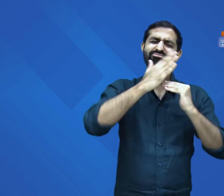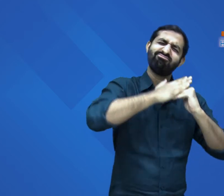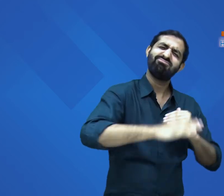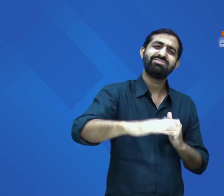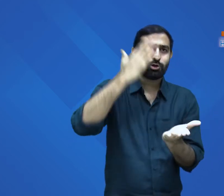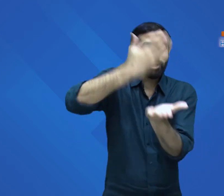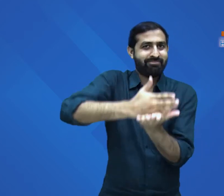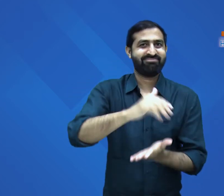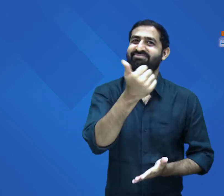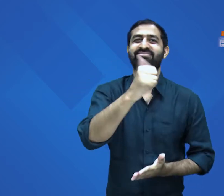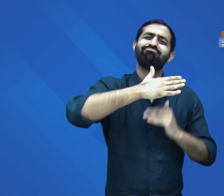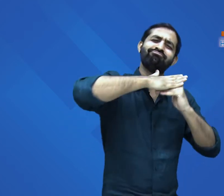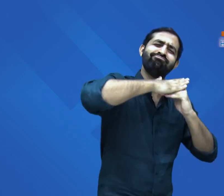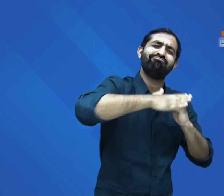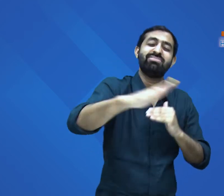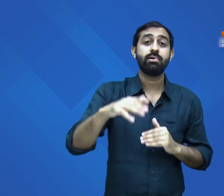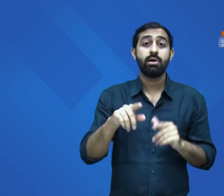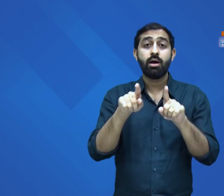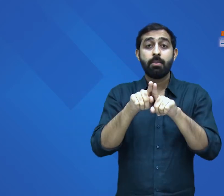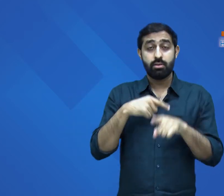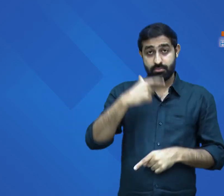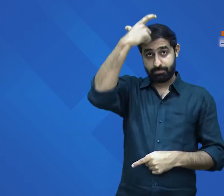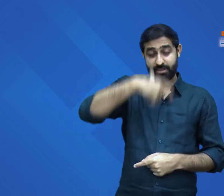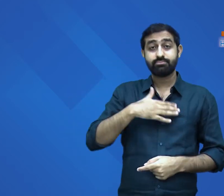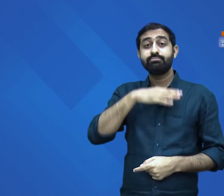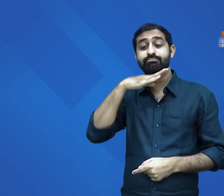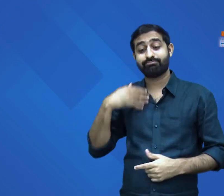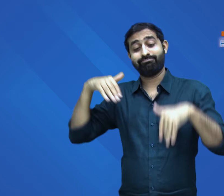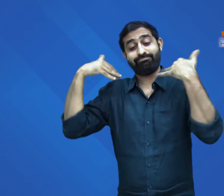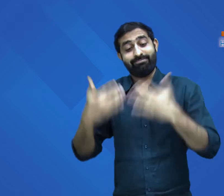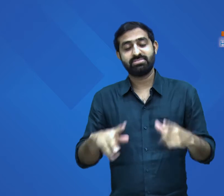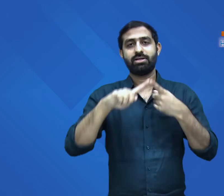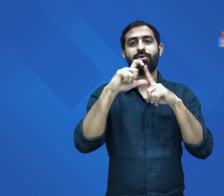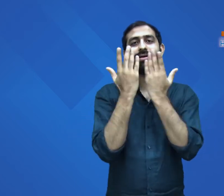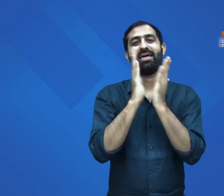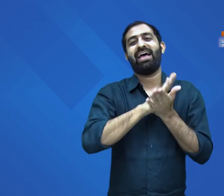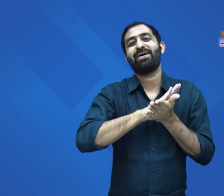We see that there is no end to education and we learn till our last breath.